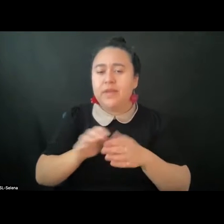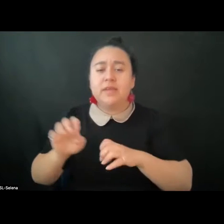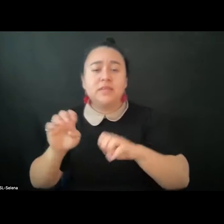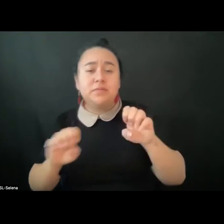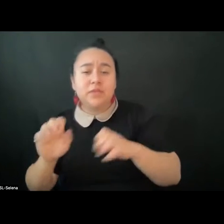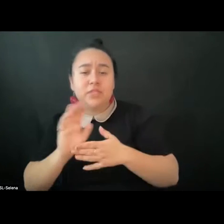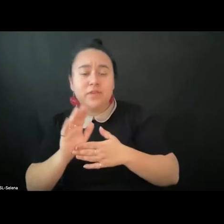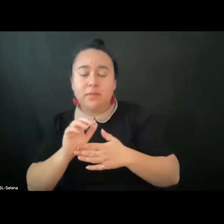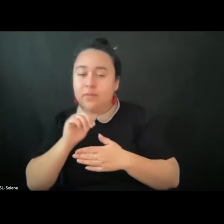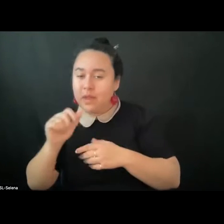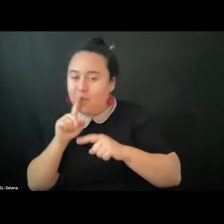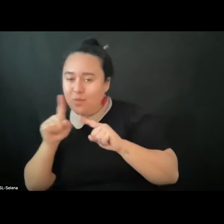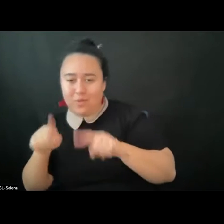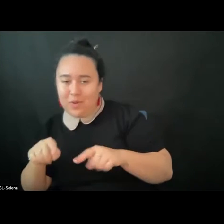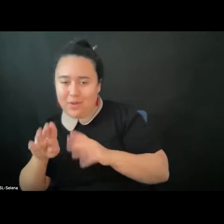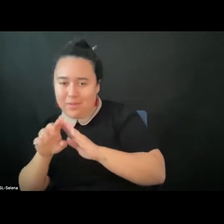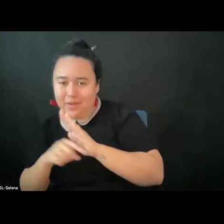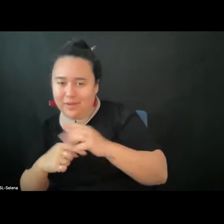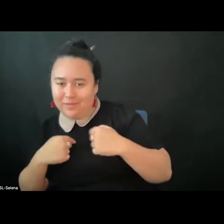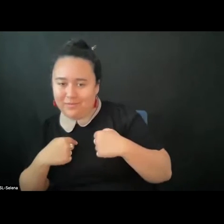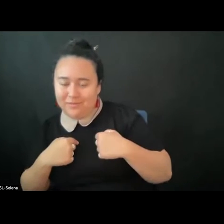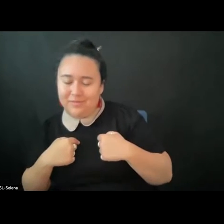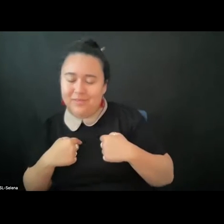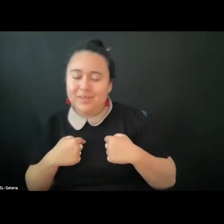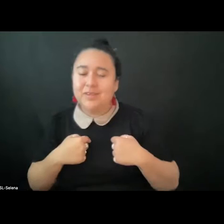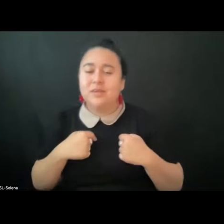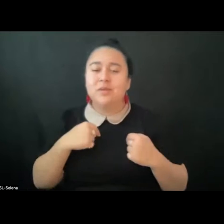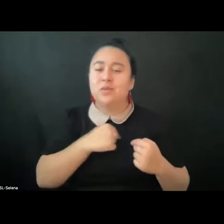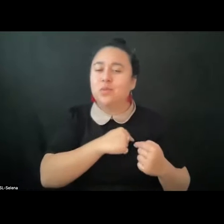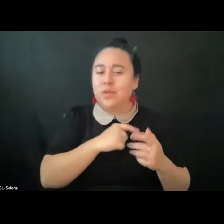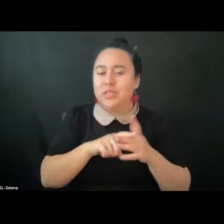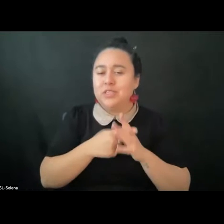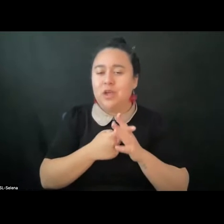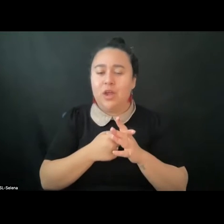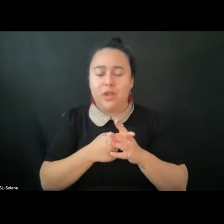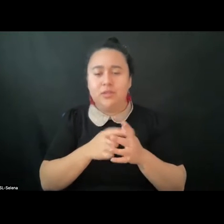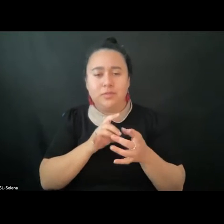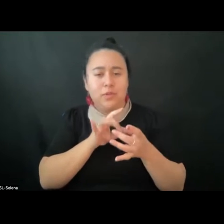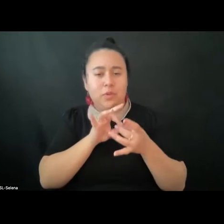And so, we have started while keeping kind of ourselves grounded in this question of journalistic